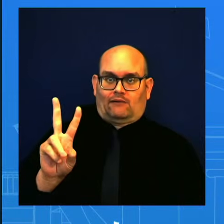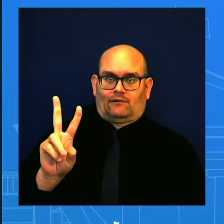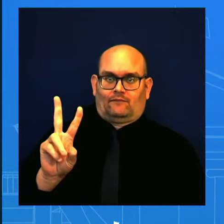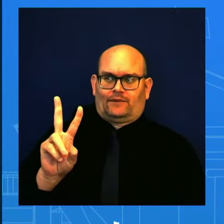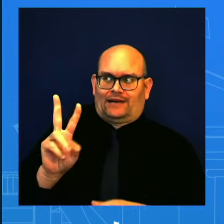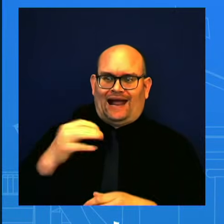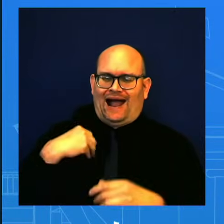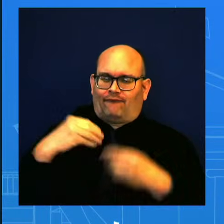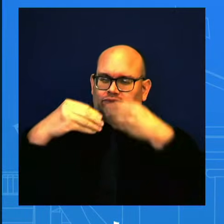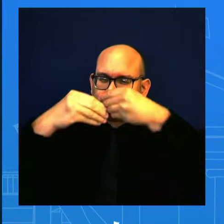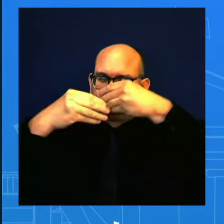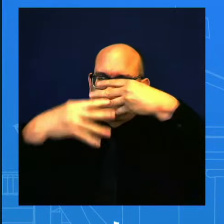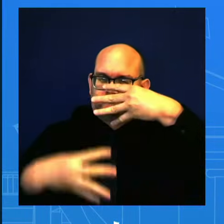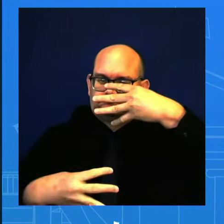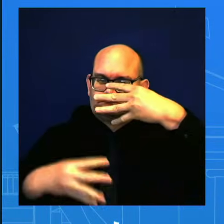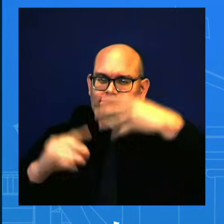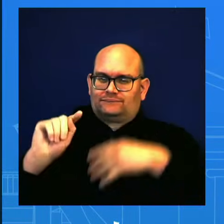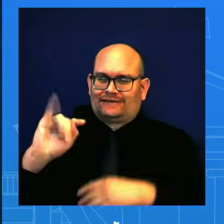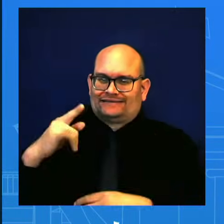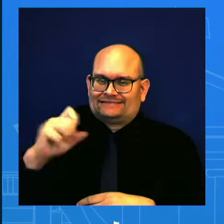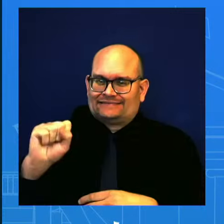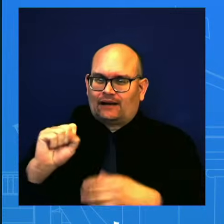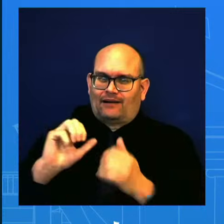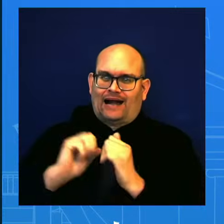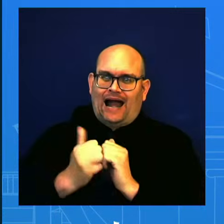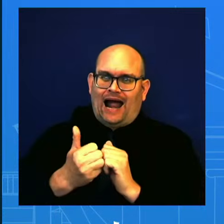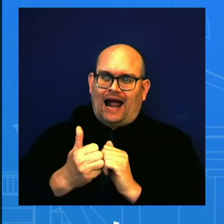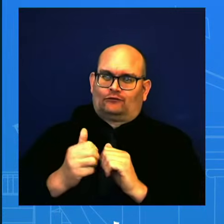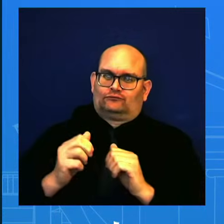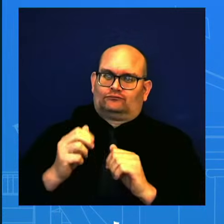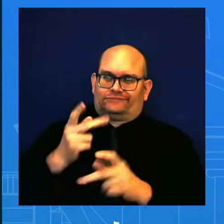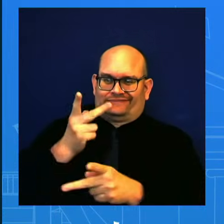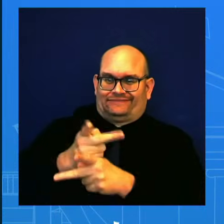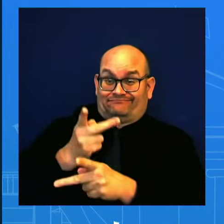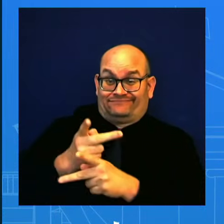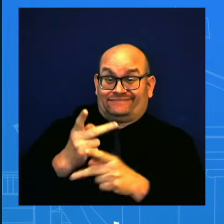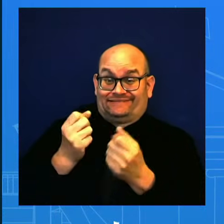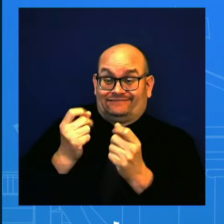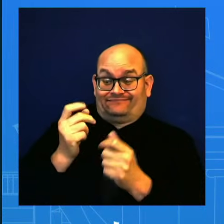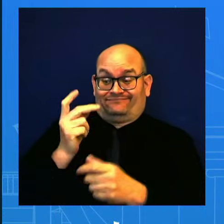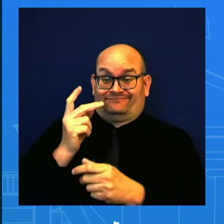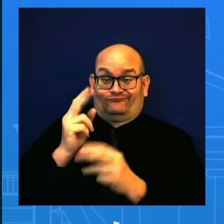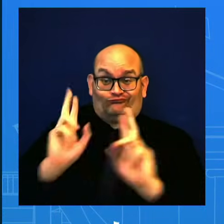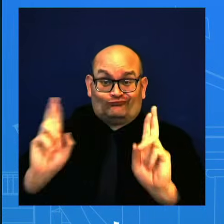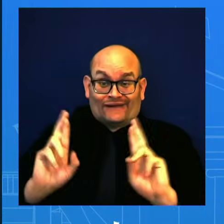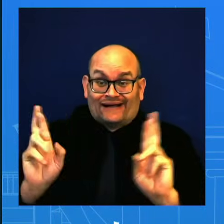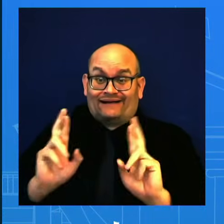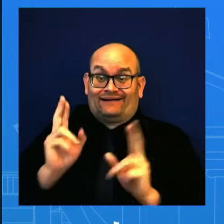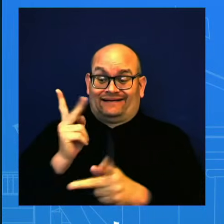about where he was when he took the call? Was he in the Oval? Was he -- Ms. Jean-Pierre: So, what I can tell you: He was here at the White House.